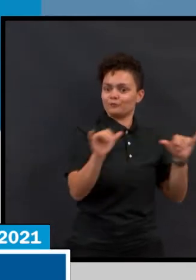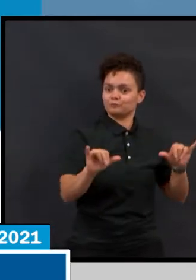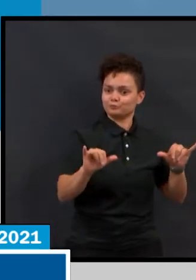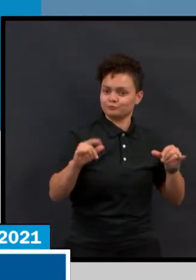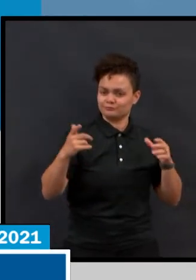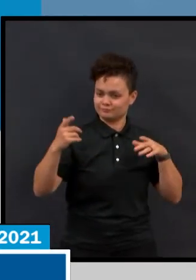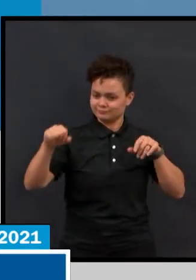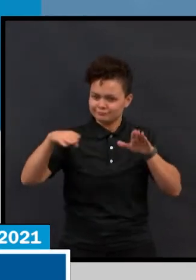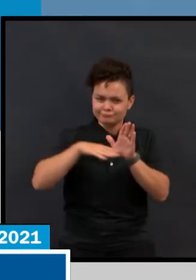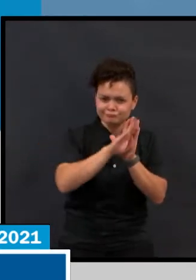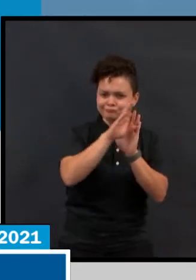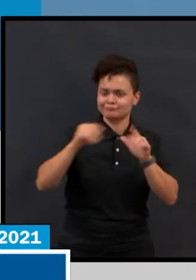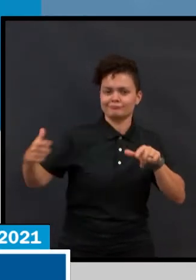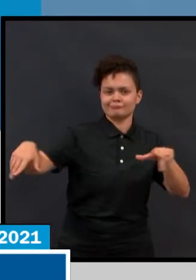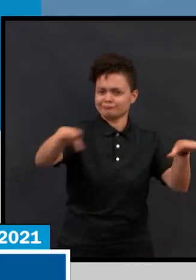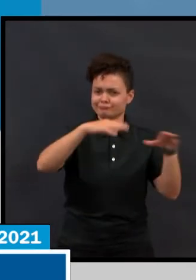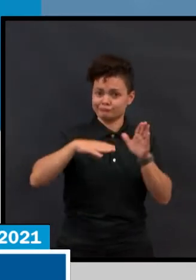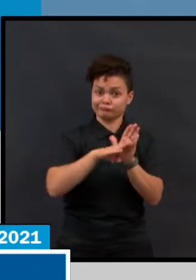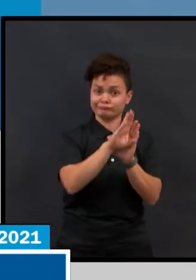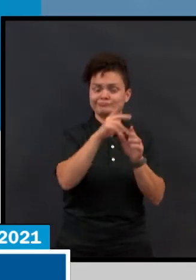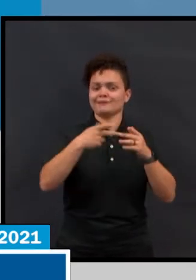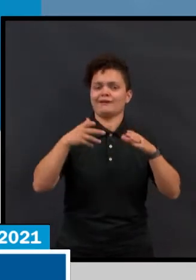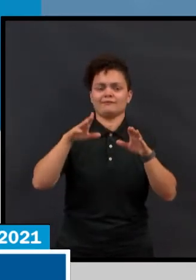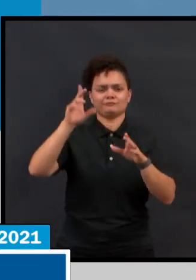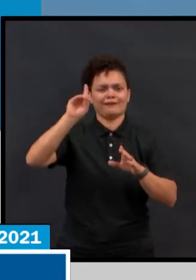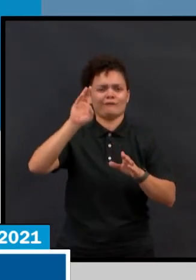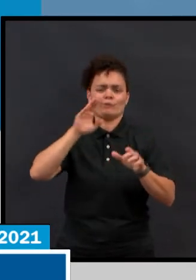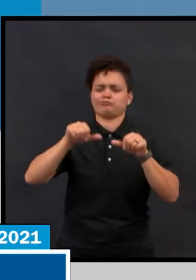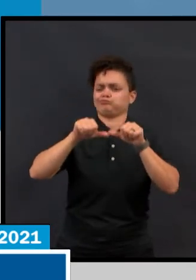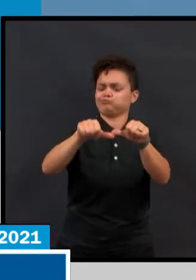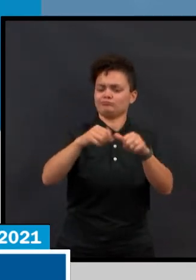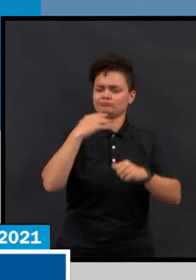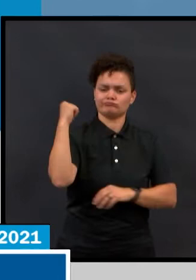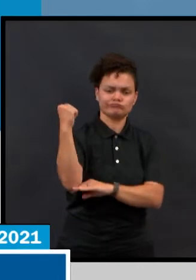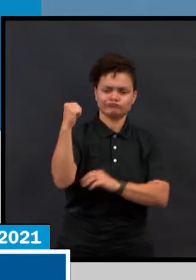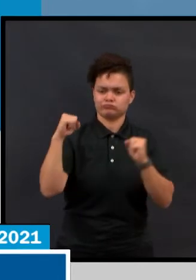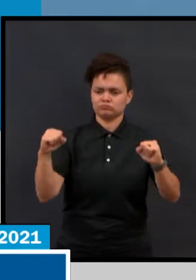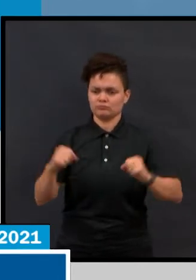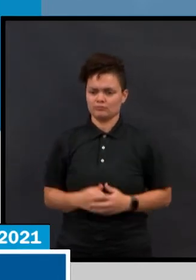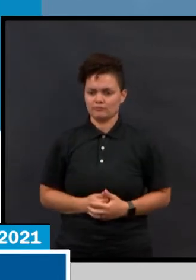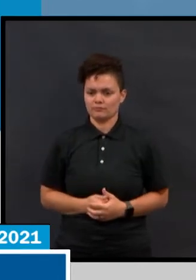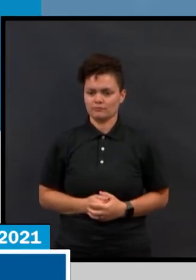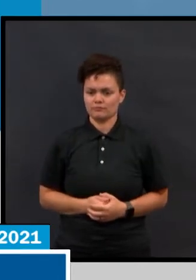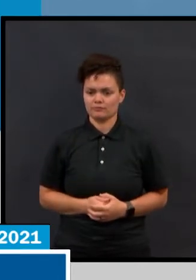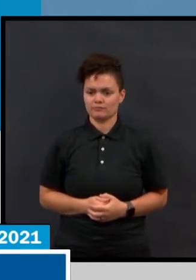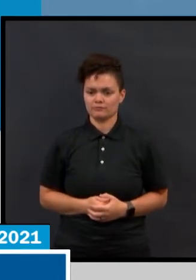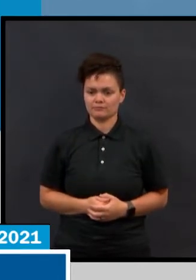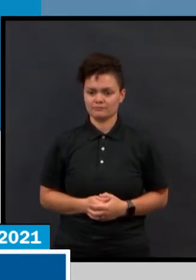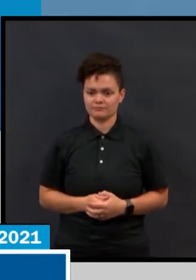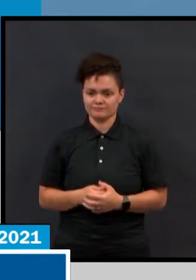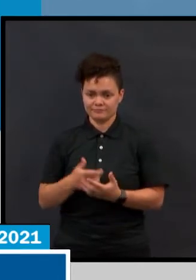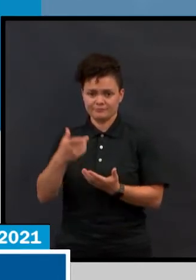we will finally as part of our economic stimulus continue to invest many of our american recovery